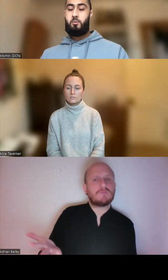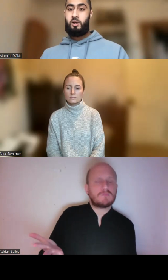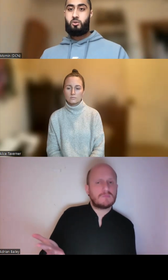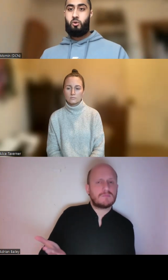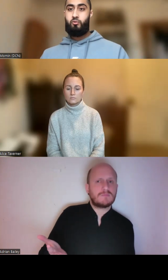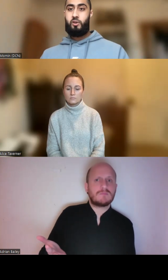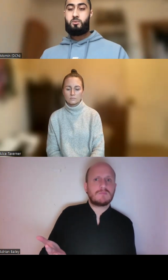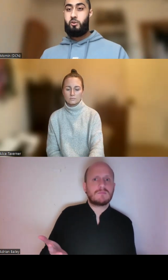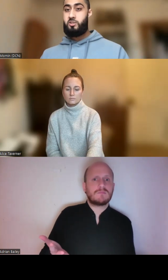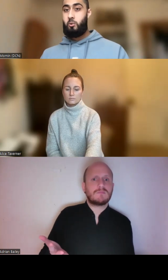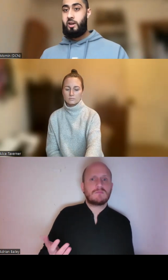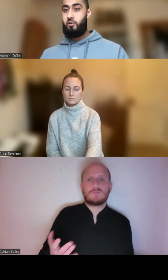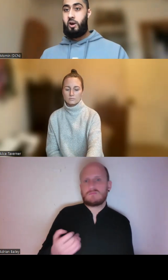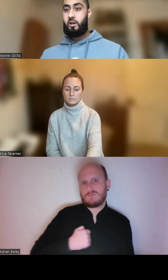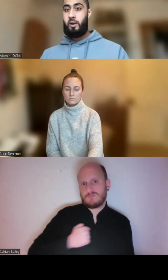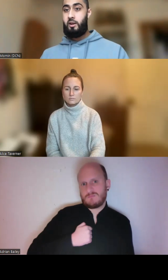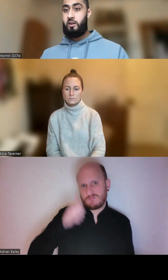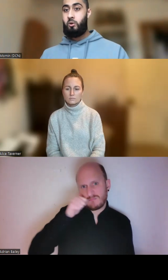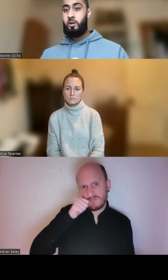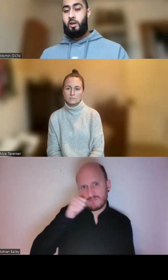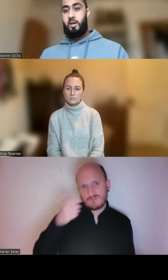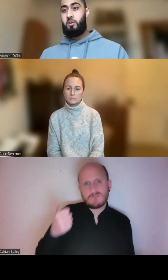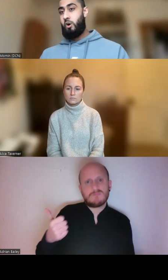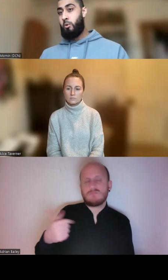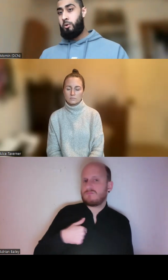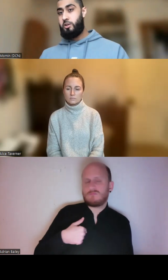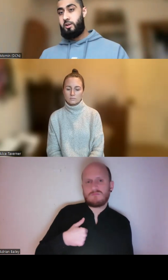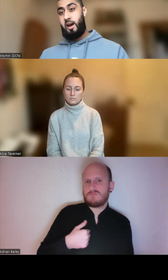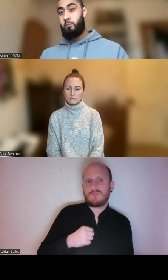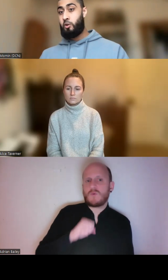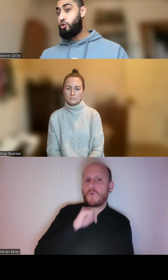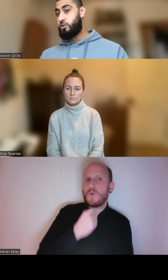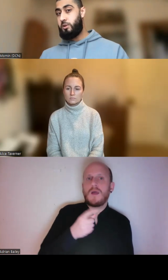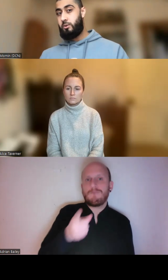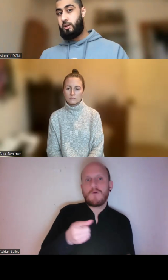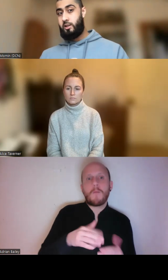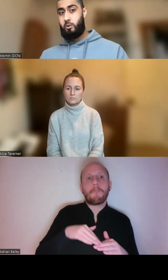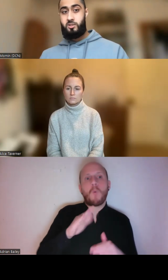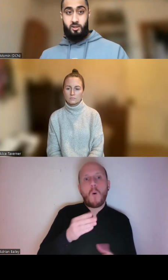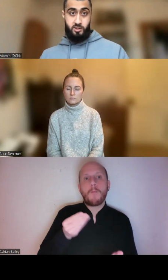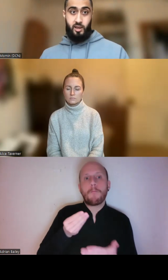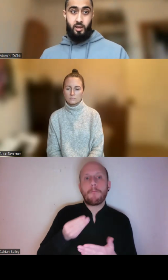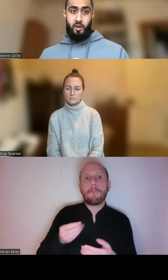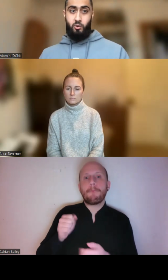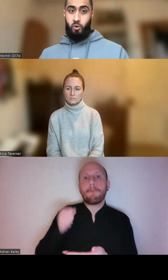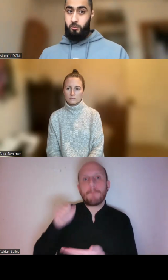In my experience, I would never recommend anyone if they've got more budget than time to just be doing ads, I would still say, you want